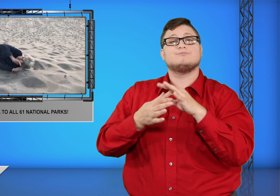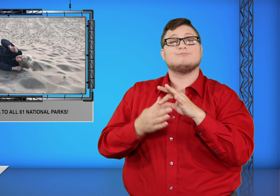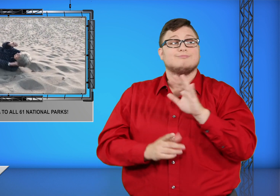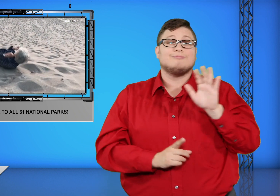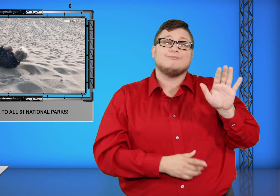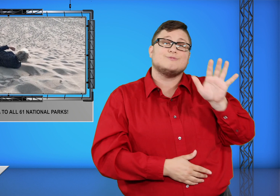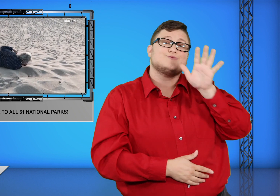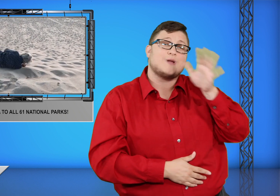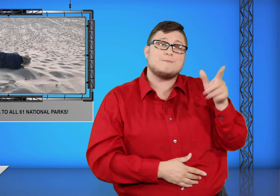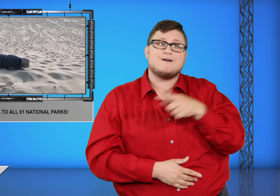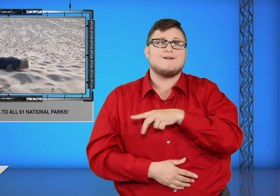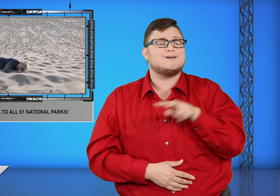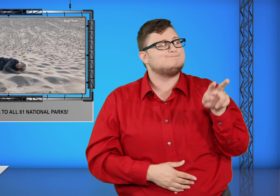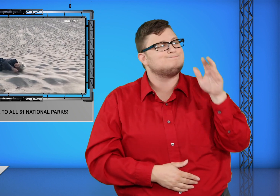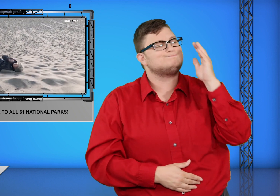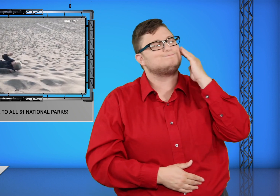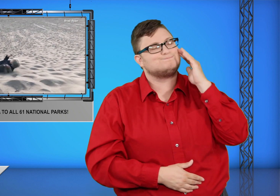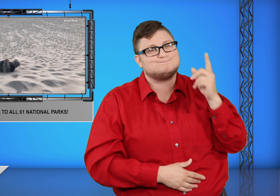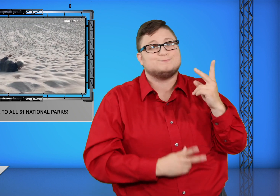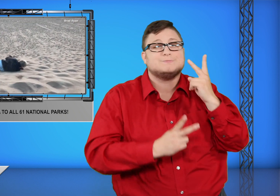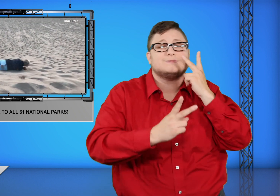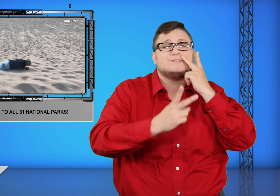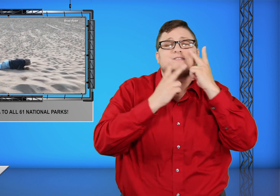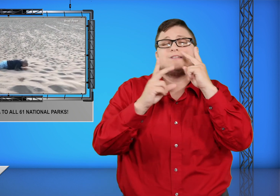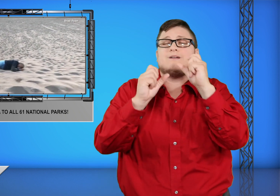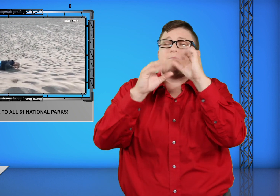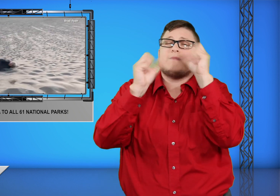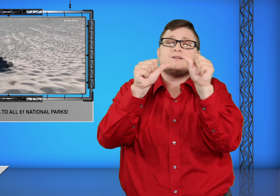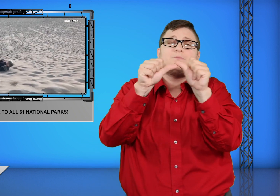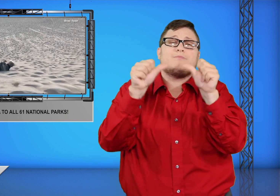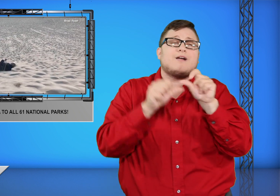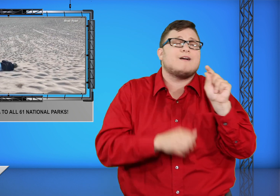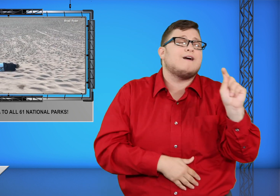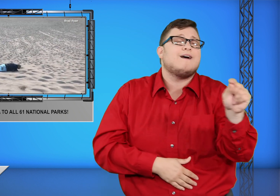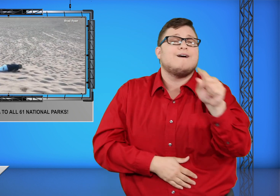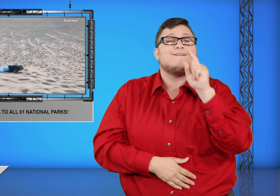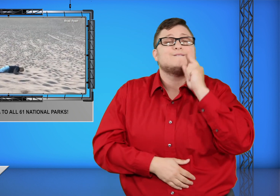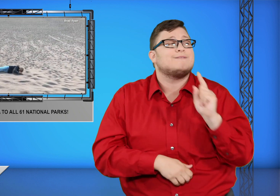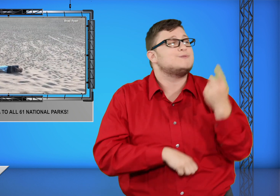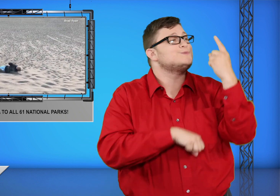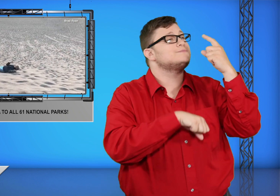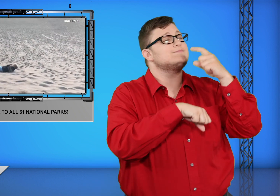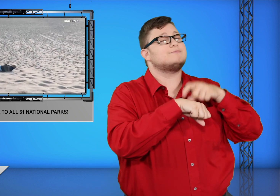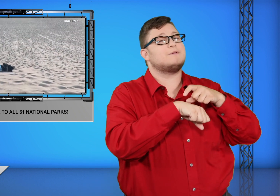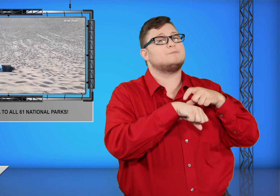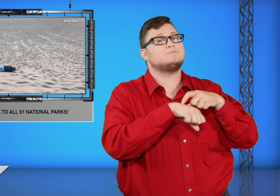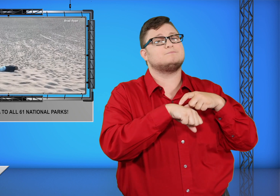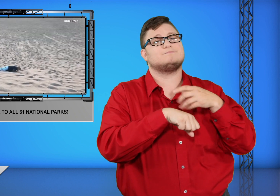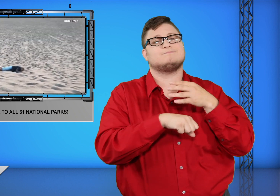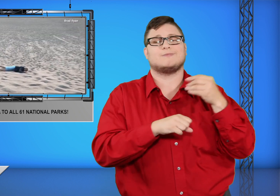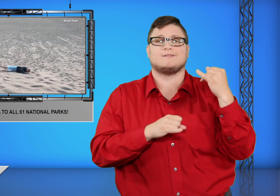Brad says his grandmother knows she is seeing these amazing sights for the first and last